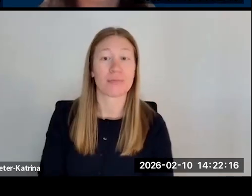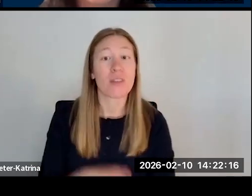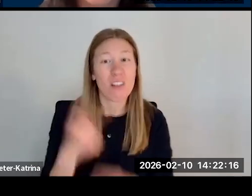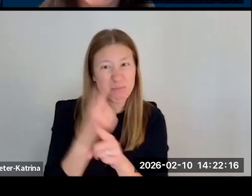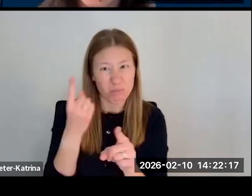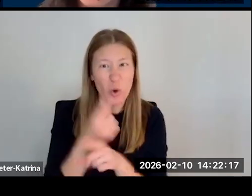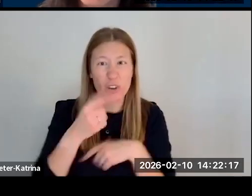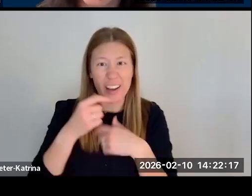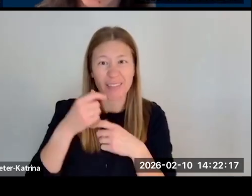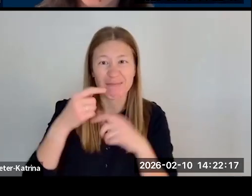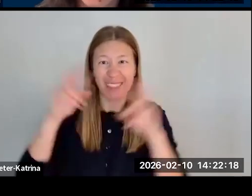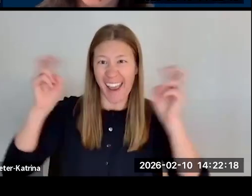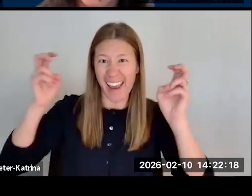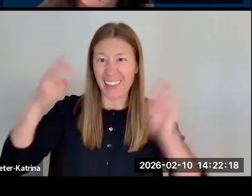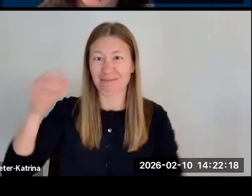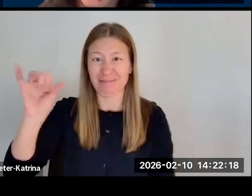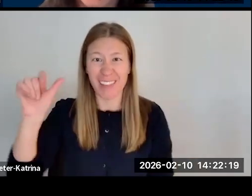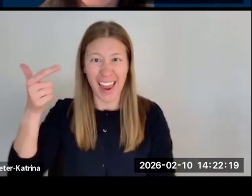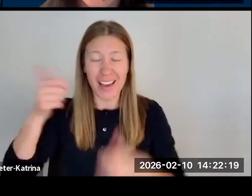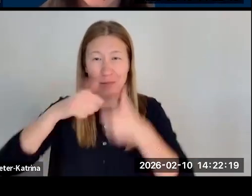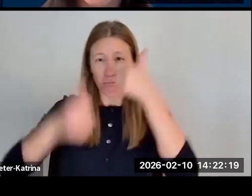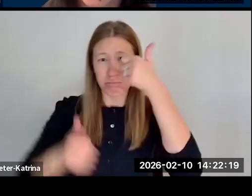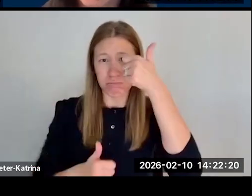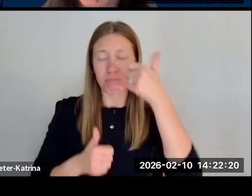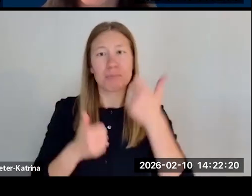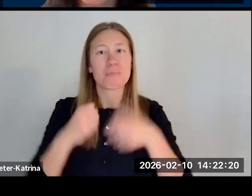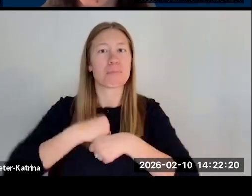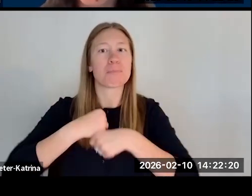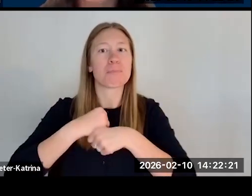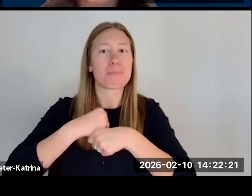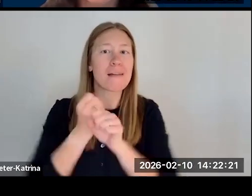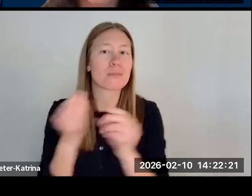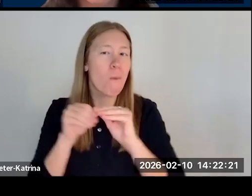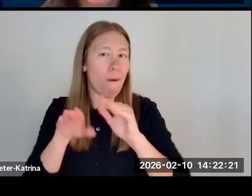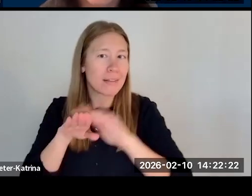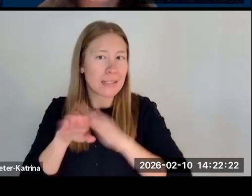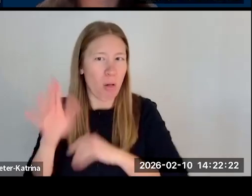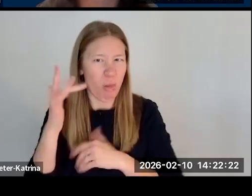because it organizes the content into sections and gives it a meaningful structure.